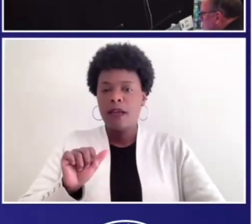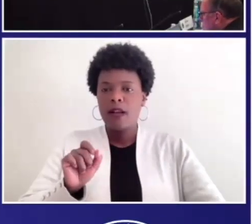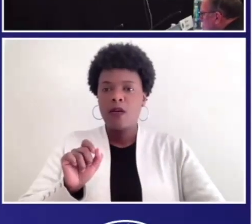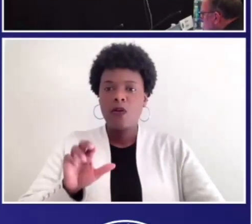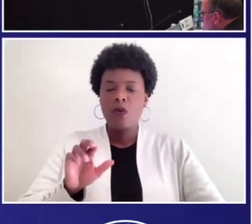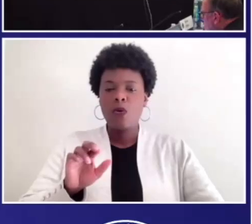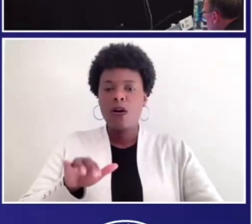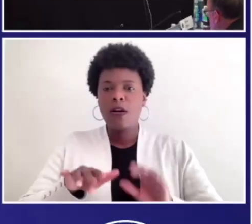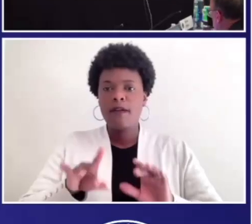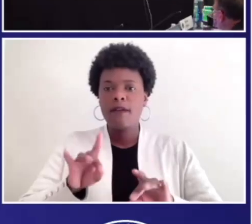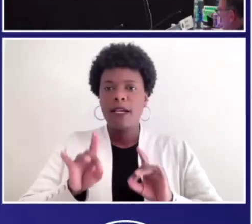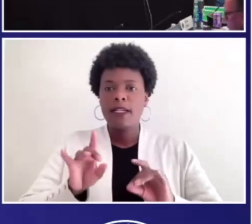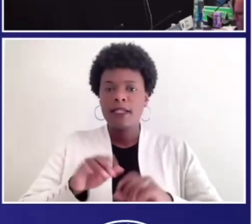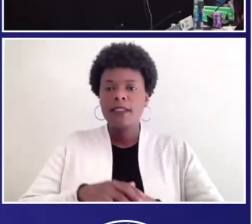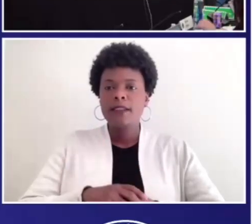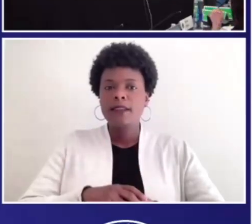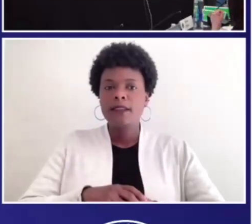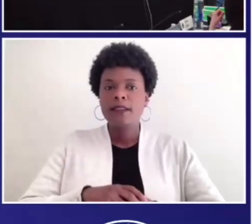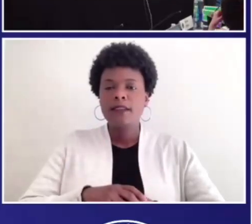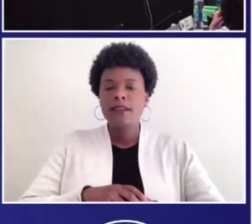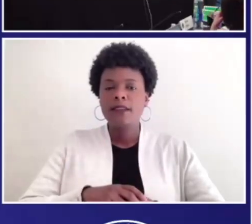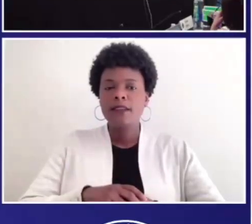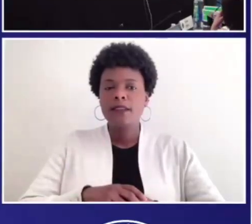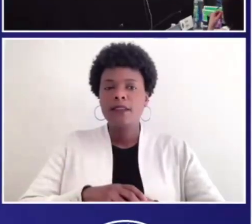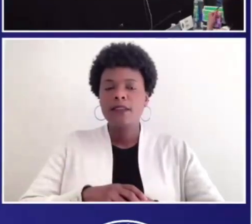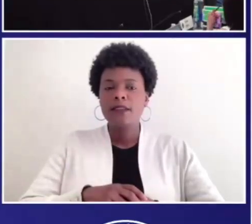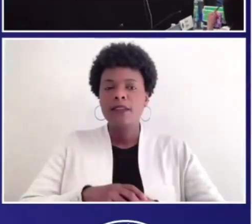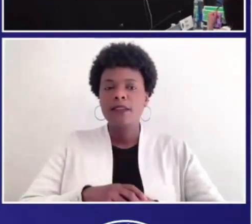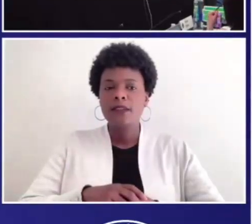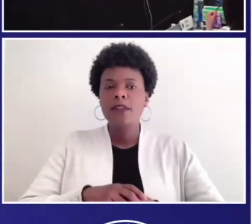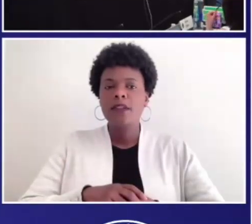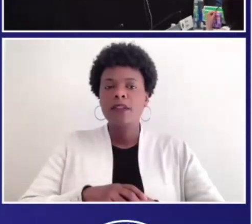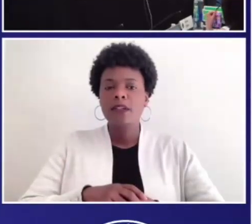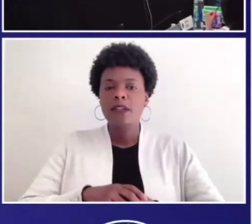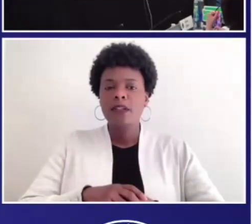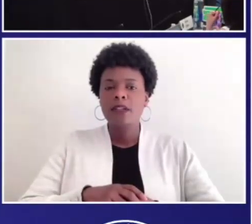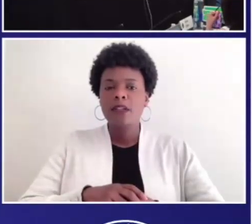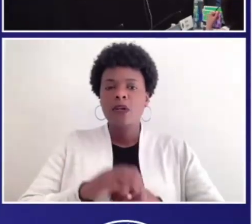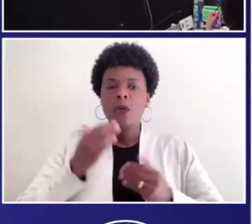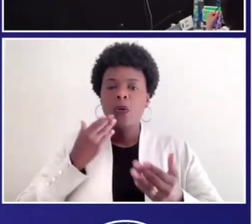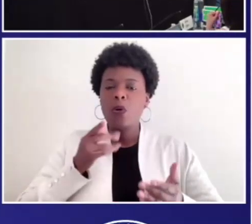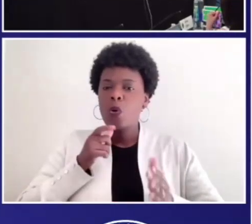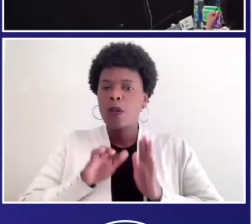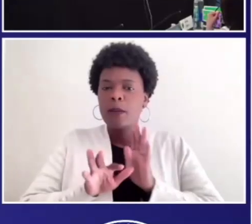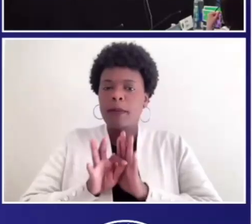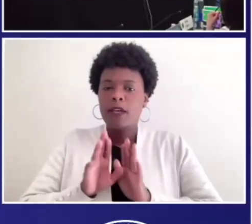at this moment, not knowing who will choose RAP, the, the Repayment Assistance Plan to